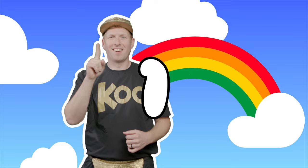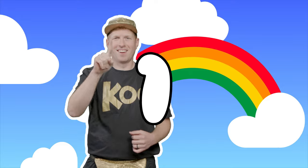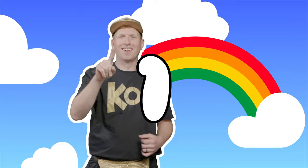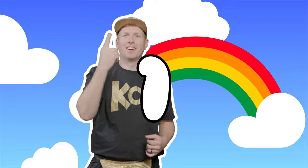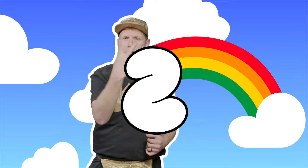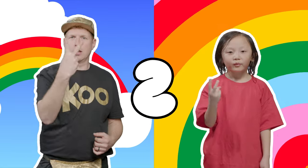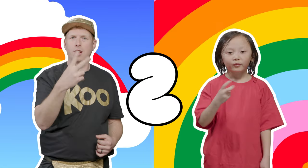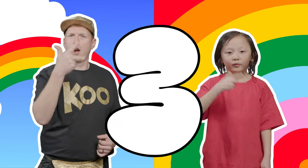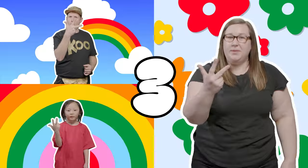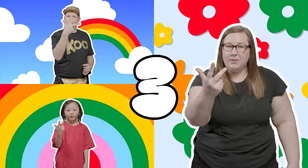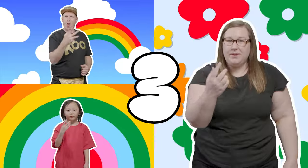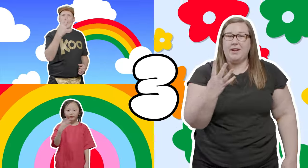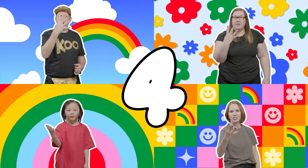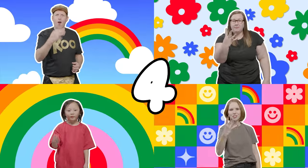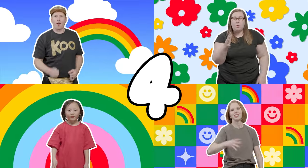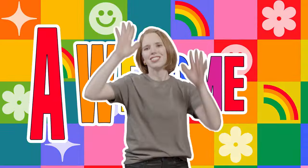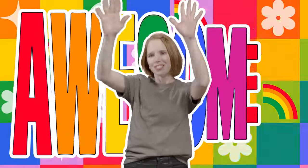1, 2, 3, 4